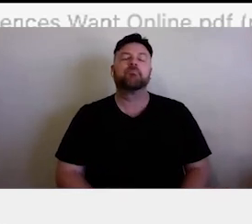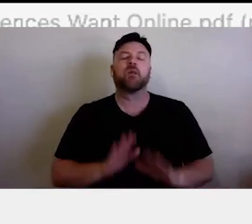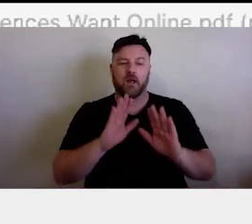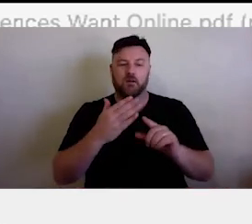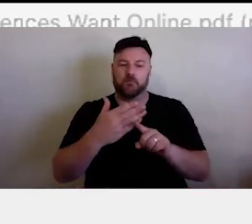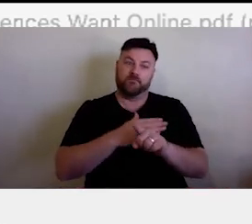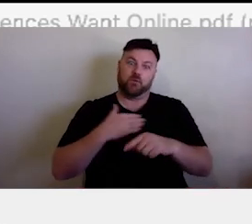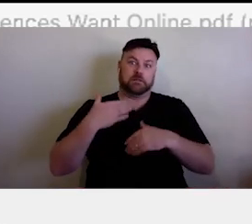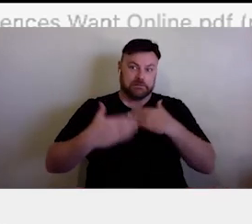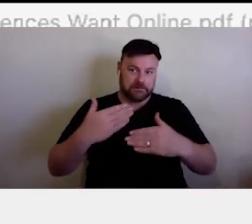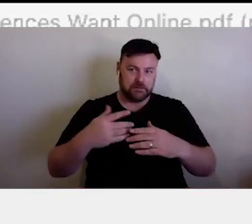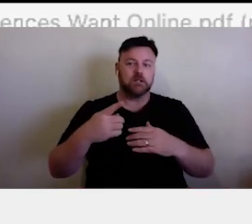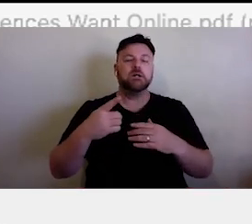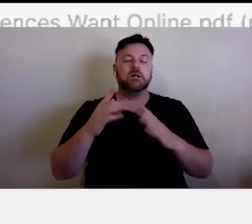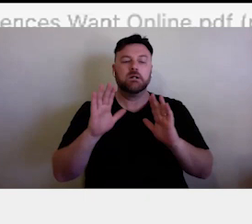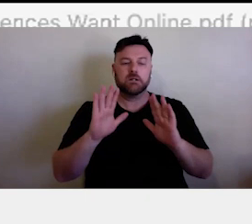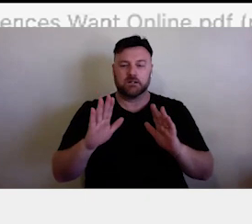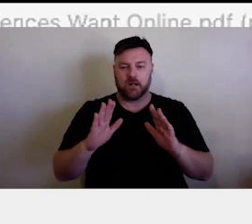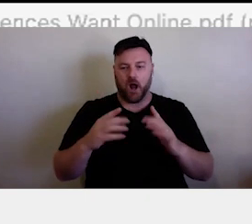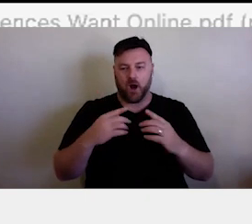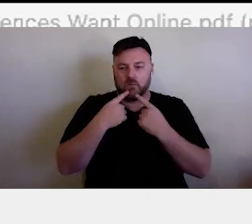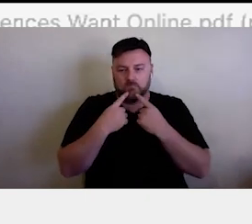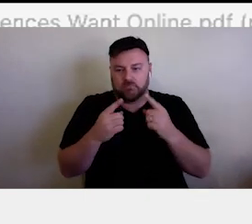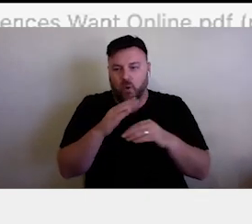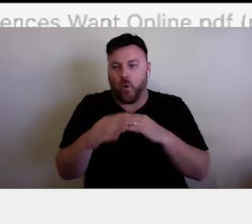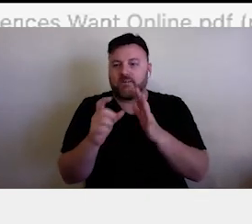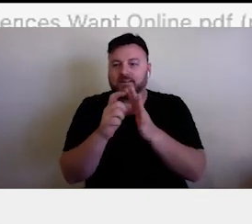of course. In a moment I would like to run a quick poll to find out a